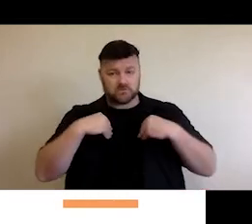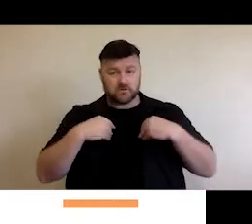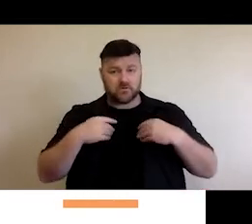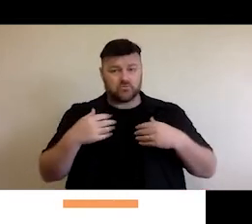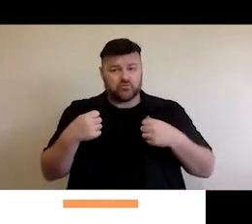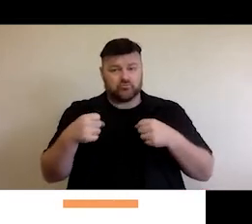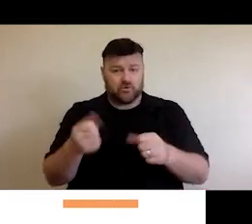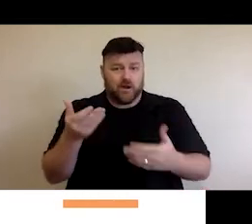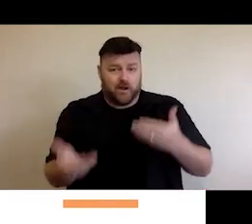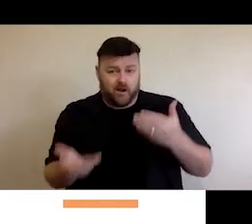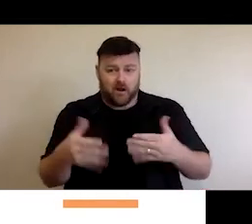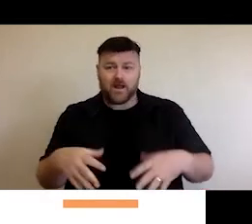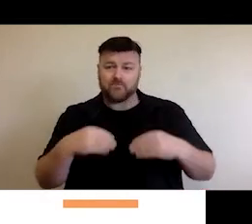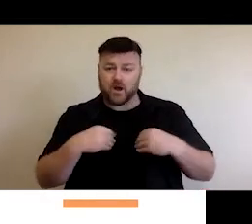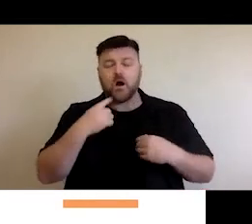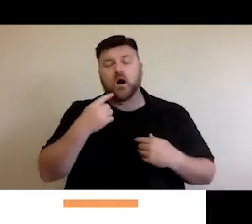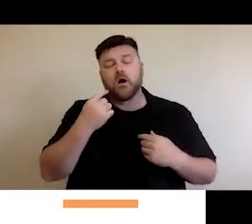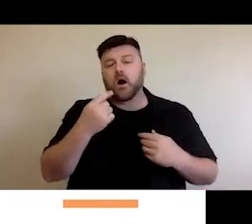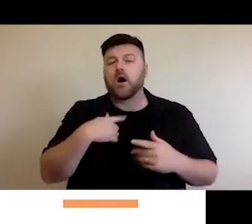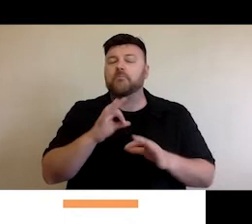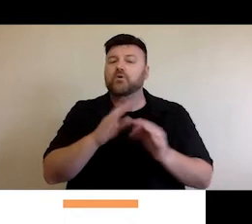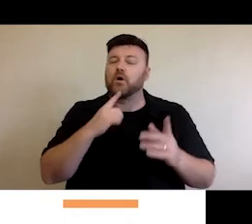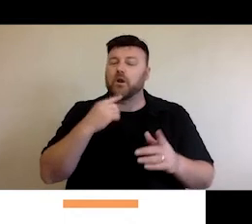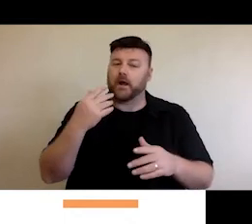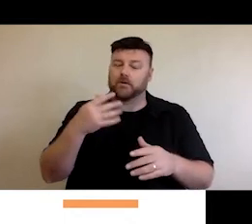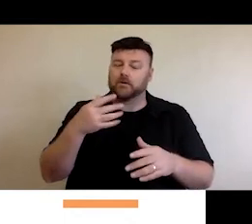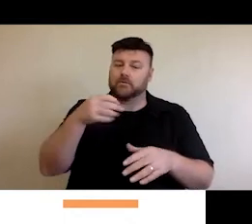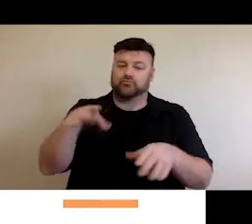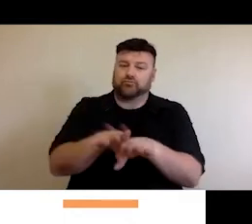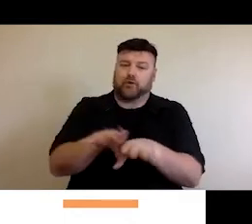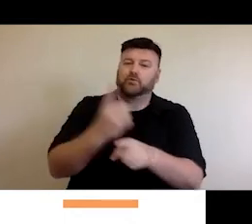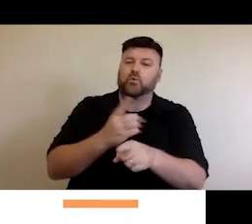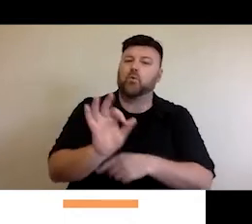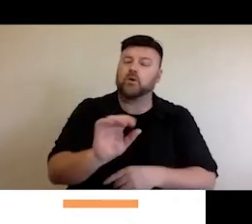completely understand, for many of us, times are really tough now. But what I'm going to walk you through is maybe some pragmatic and